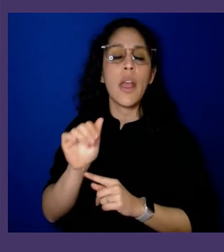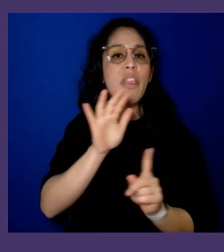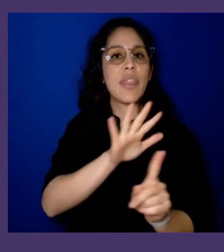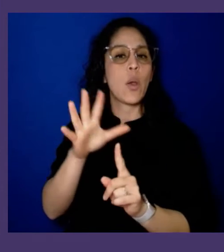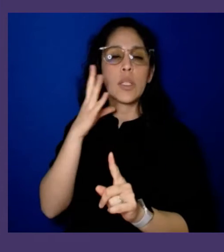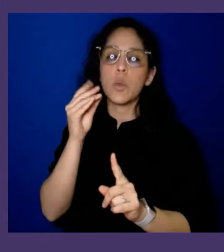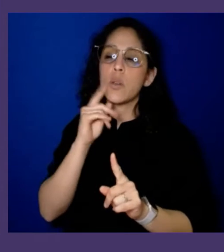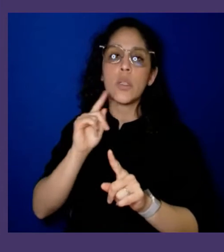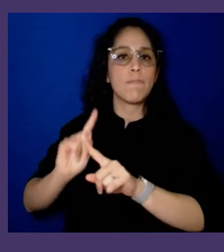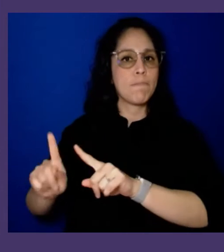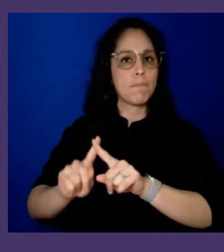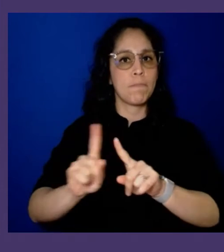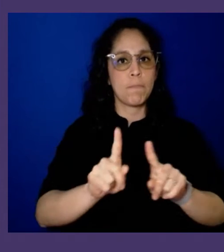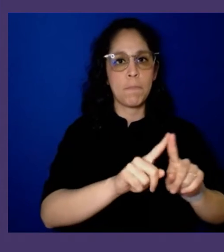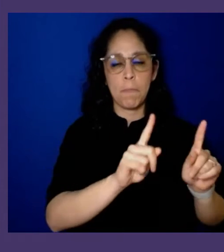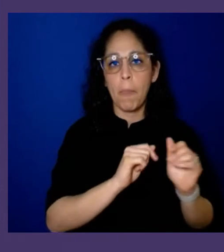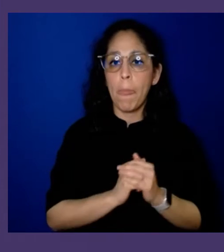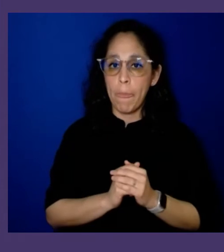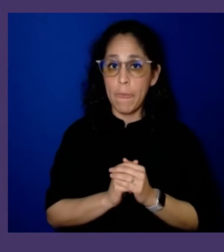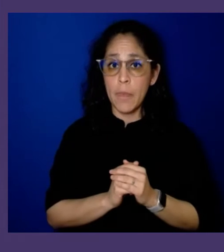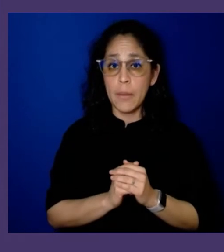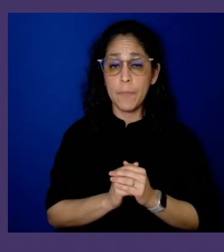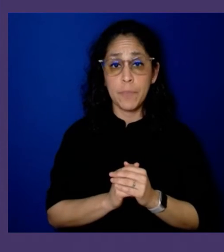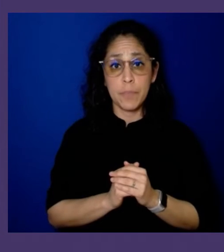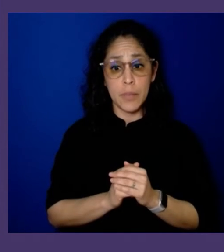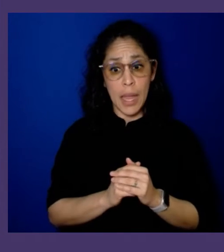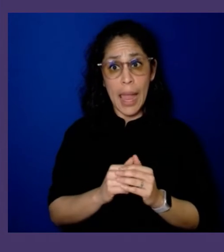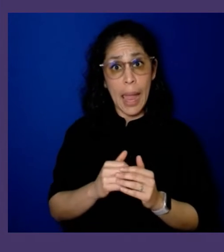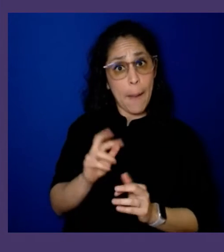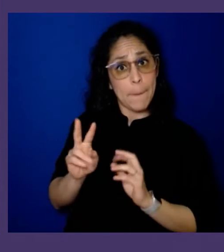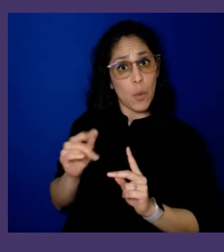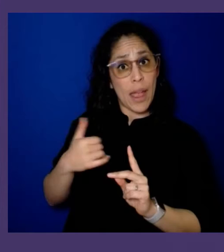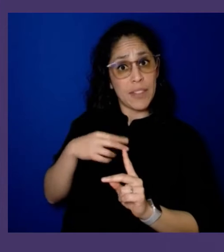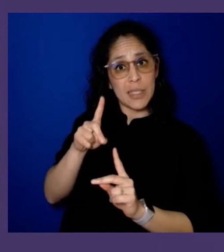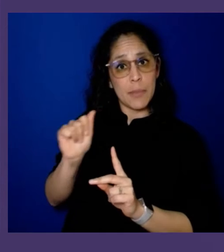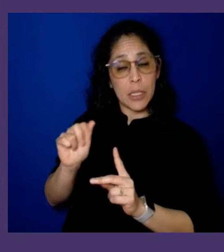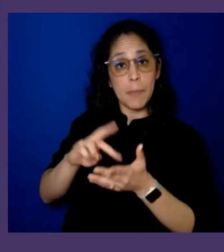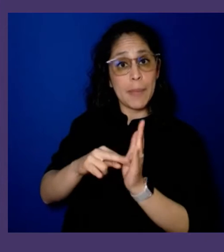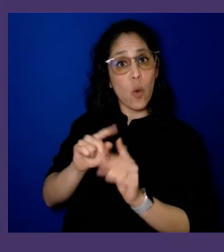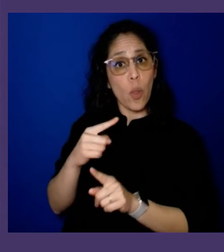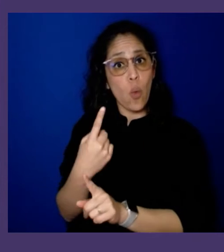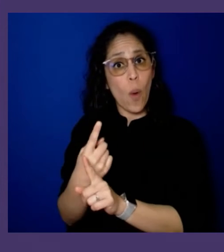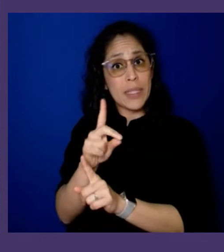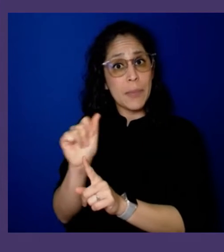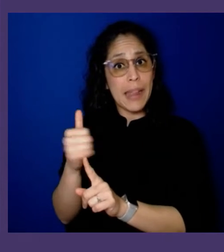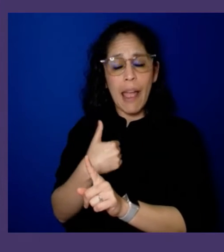of people with disabilities have multiple disabilities. Designing for cognitive disabilities is also likely